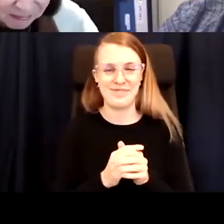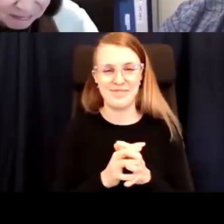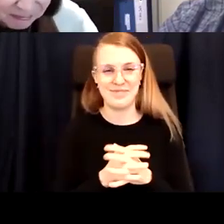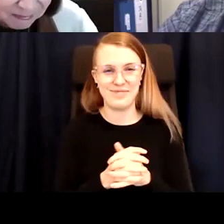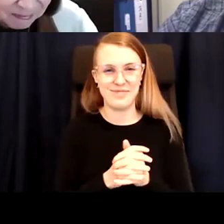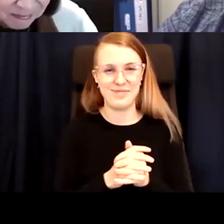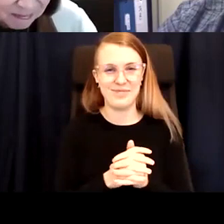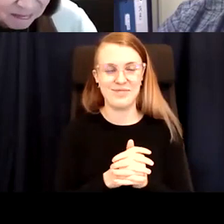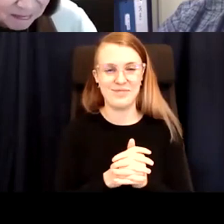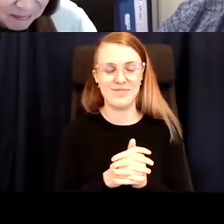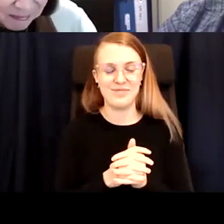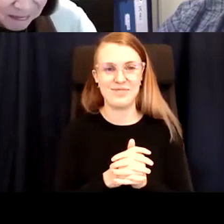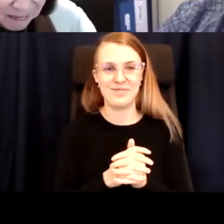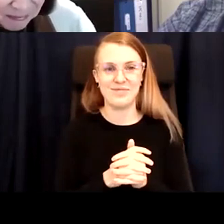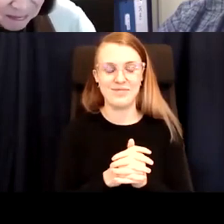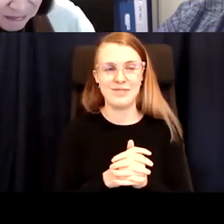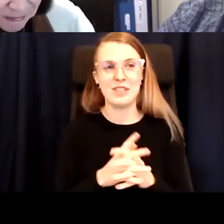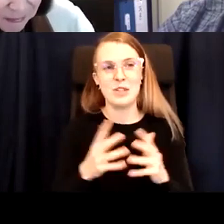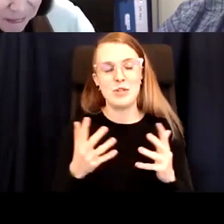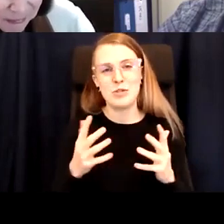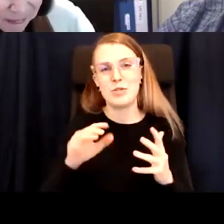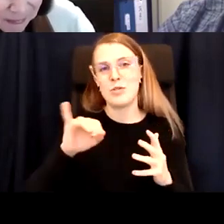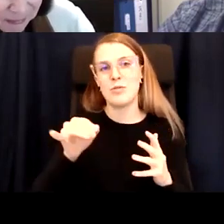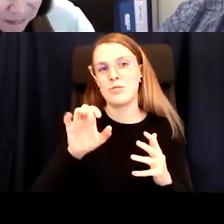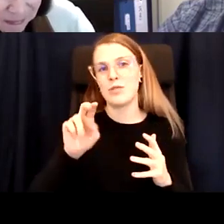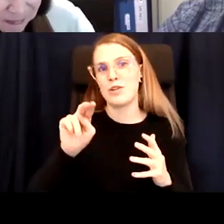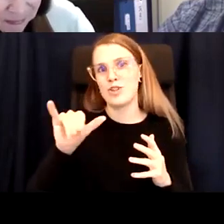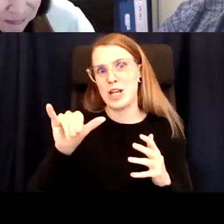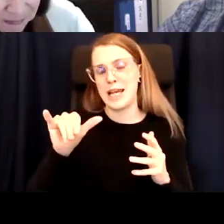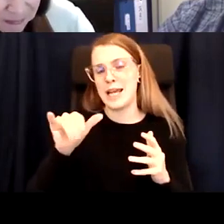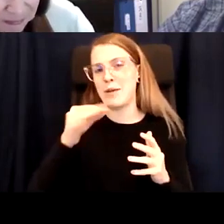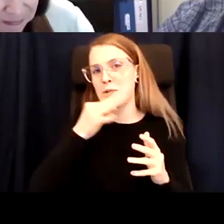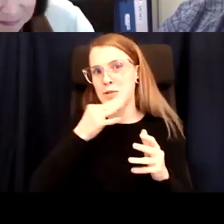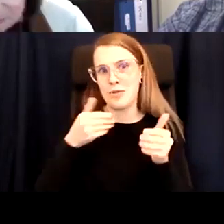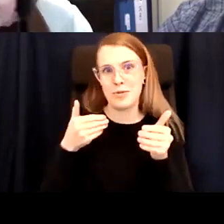So yeah, so Jenny, we're kind of coming up on our time, but I wanted to see if there